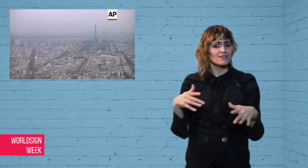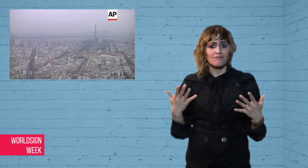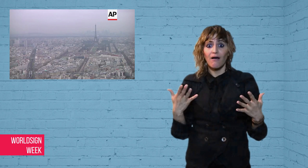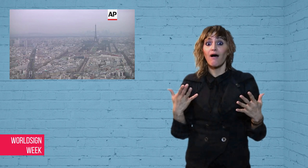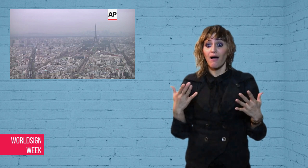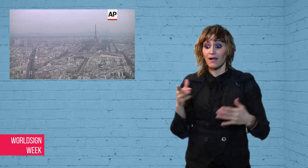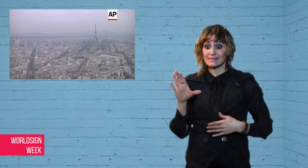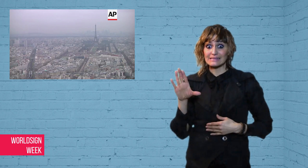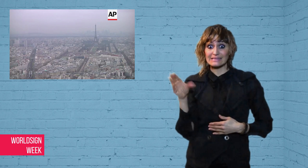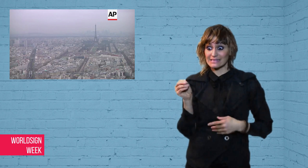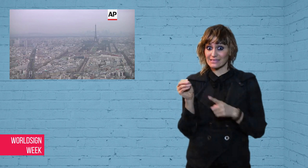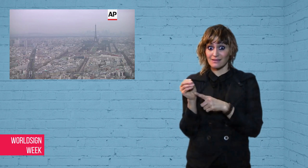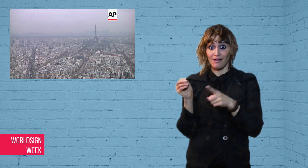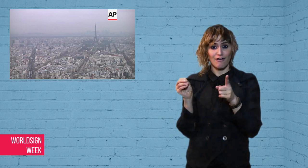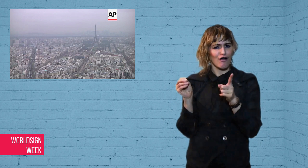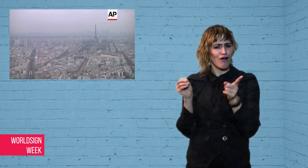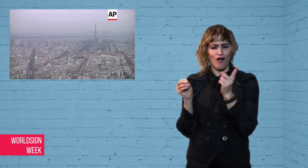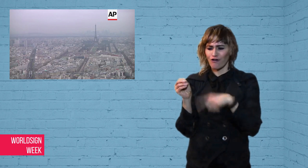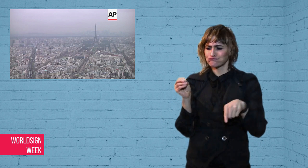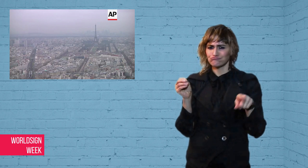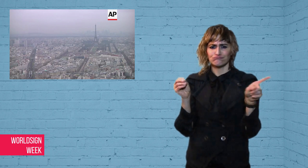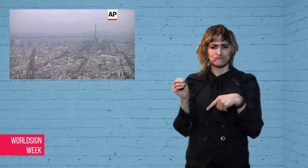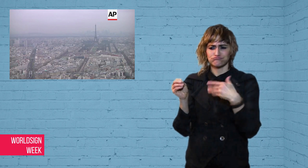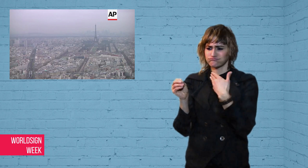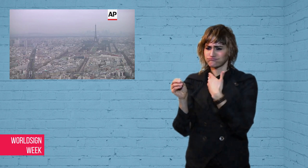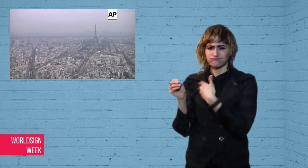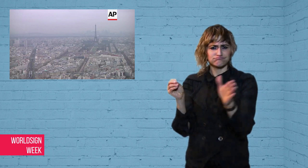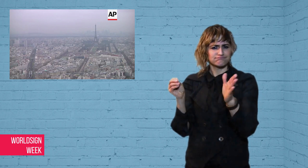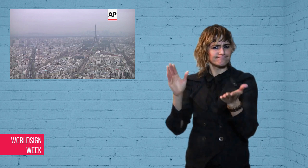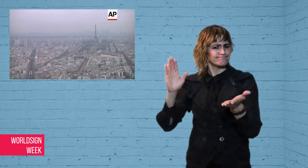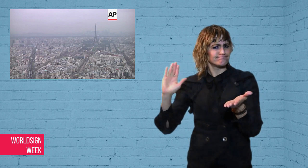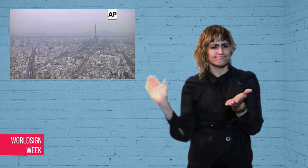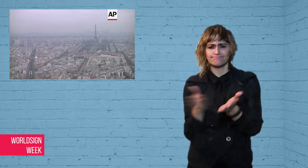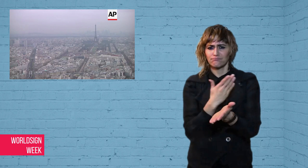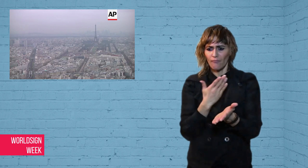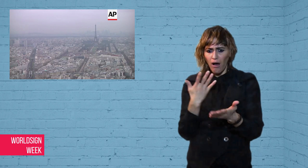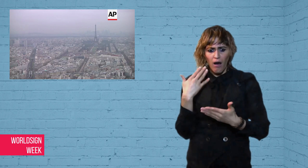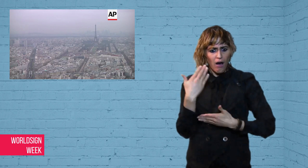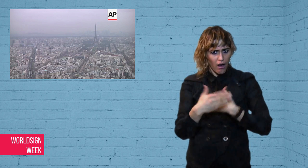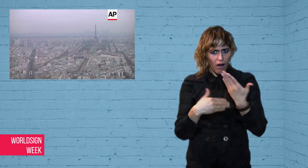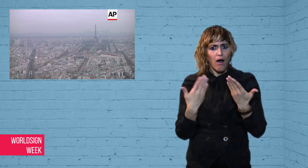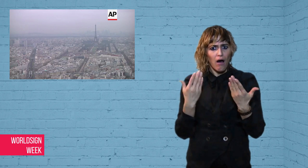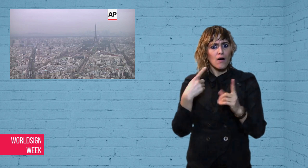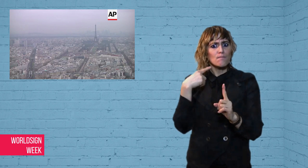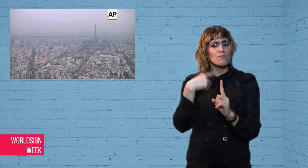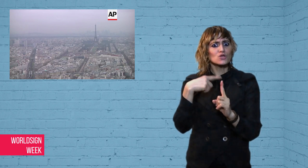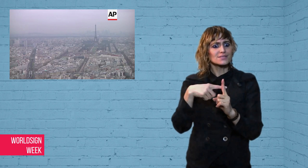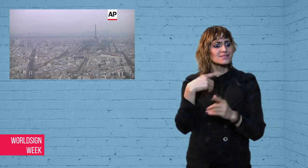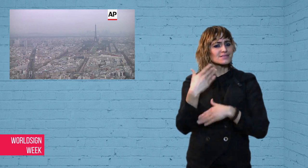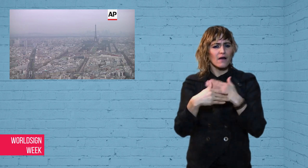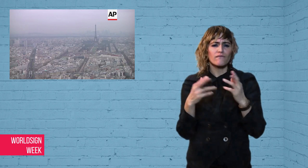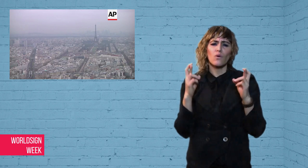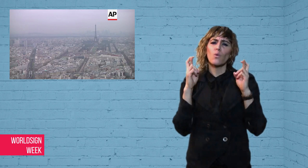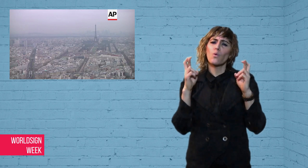the positive effects of the diesel ban,